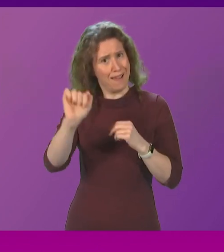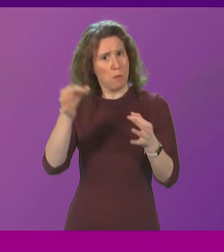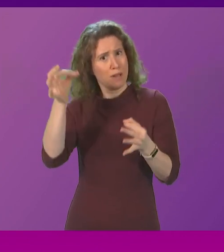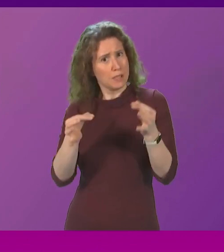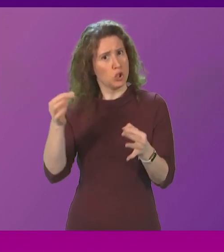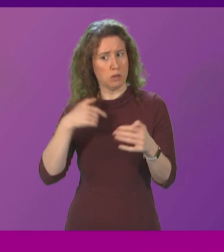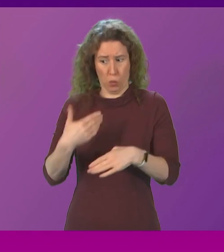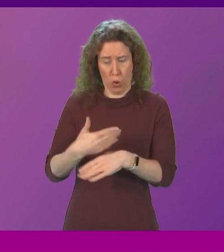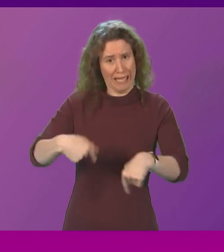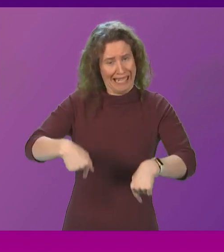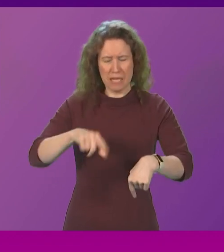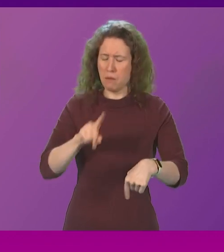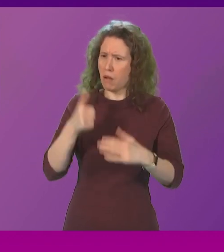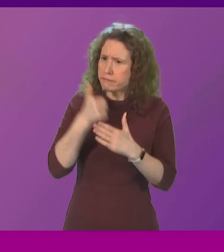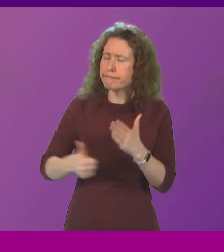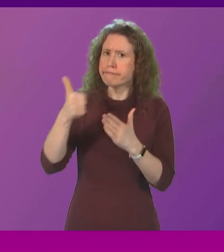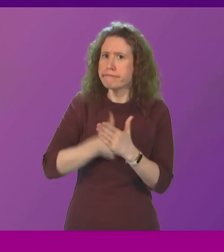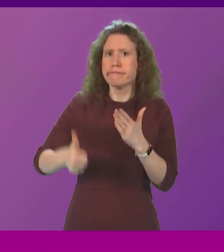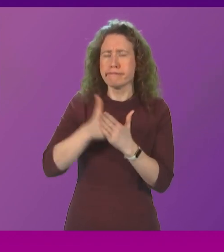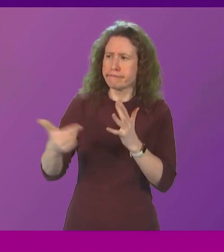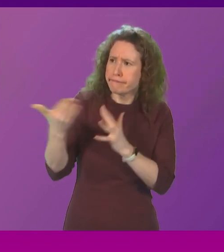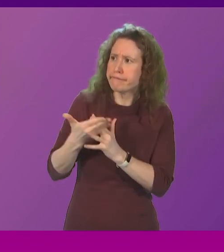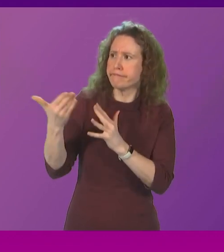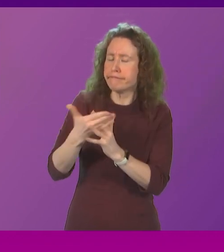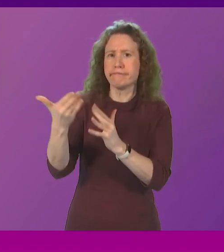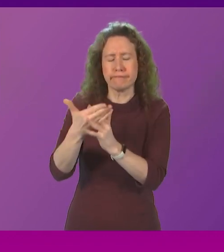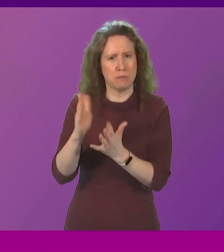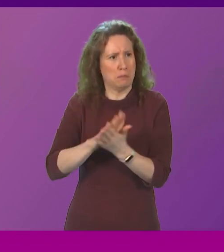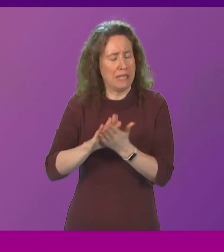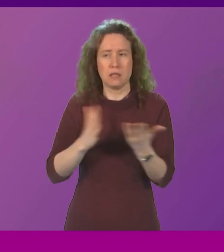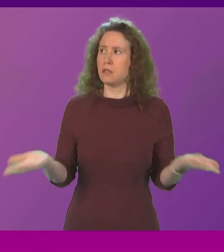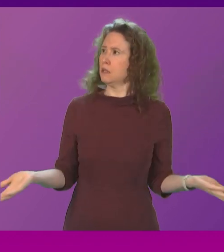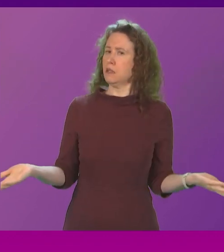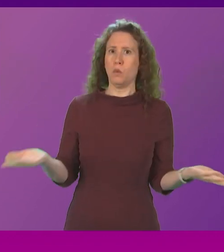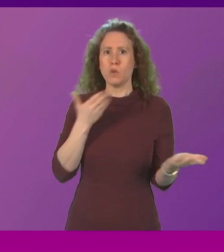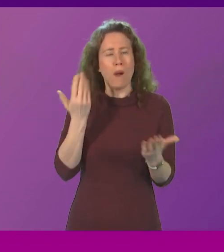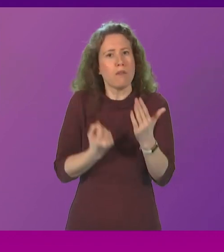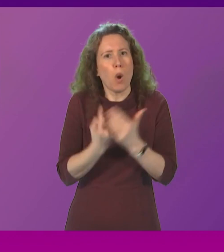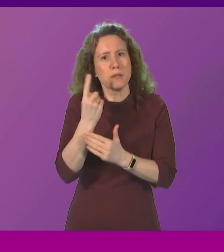but, far too regularly, disruption is causing members to lose the opportunity to ask questions